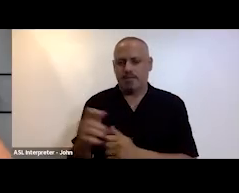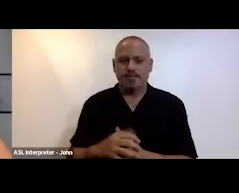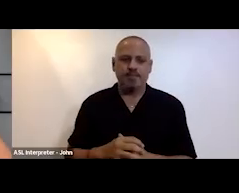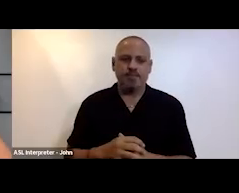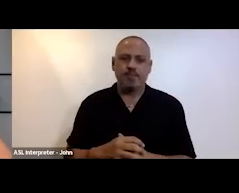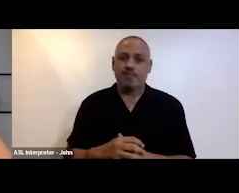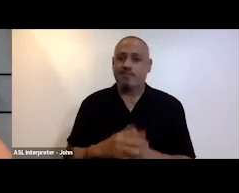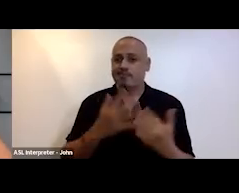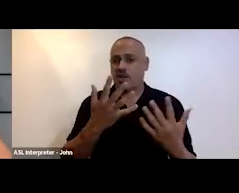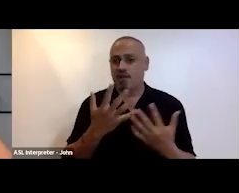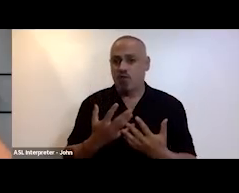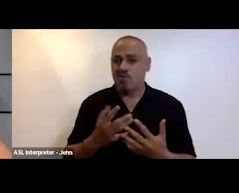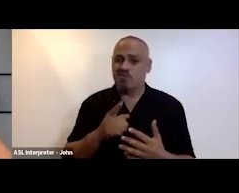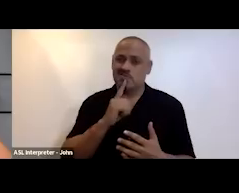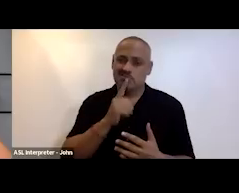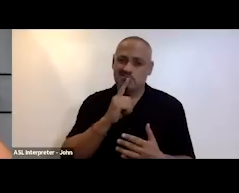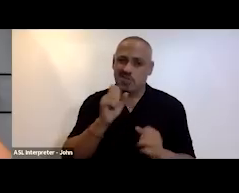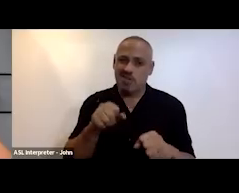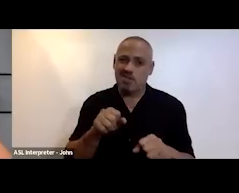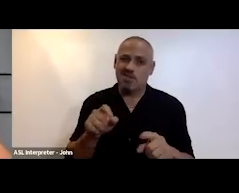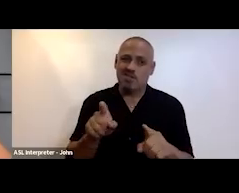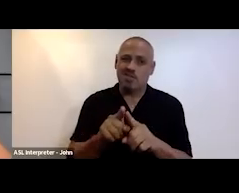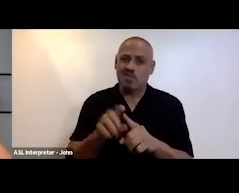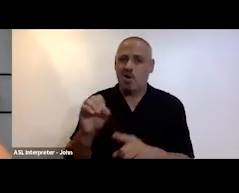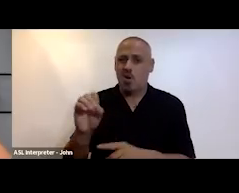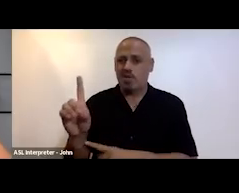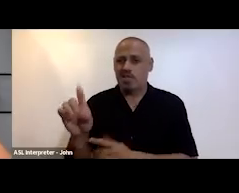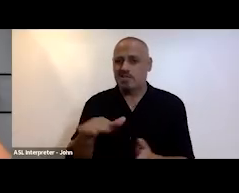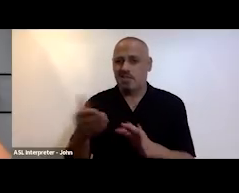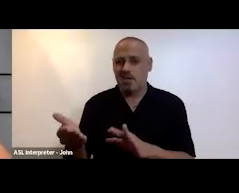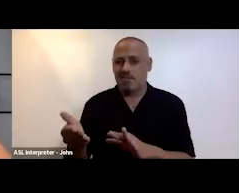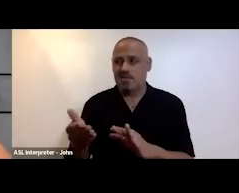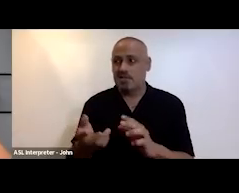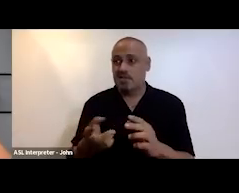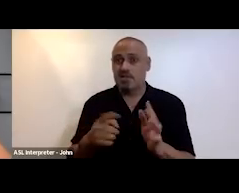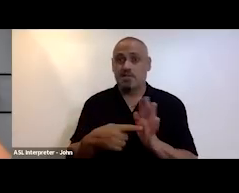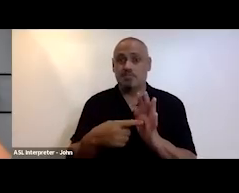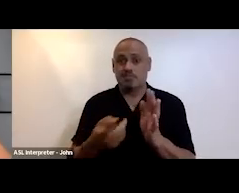And unfortunately, reality is it can also lead to overdose deaths, especially with the increase that we're seeing in fentanyl,